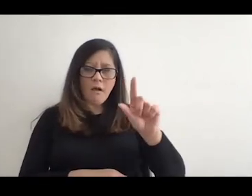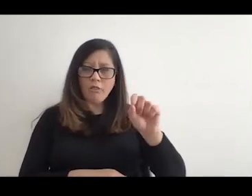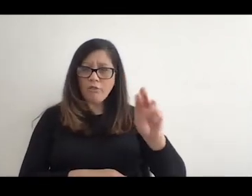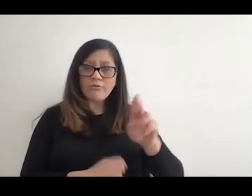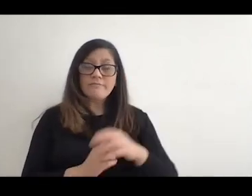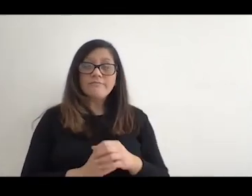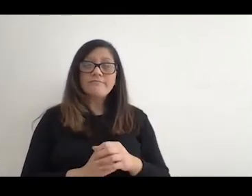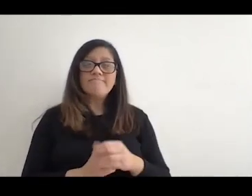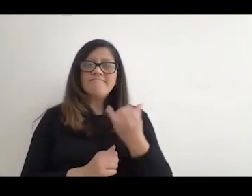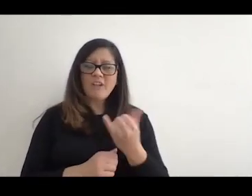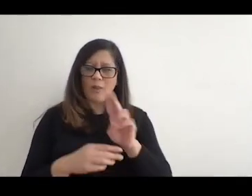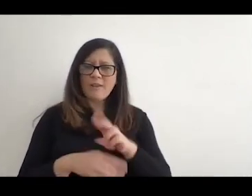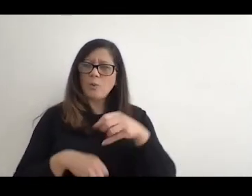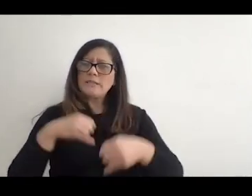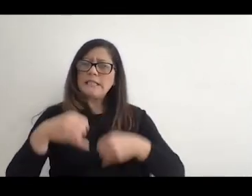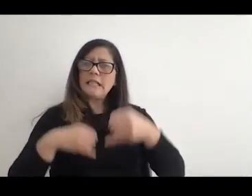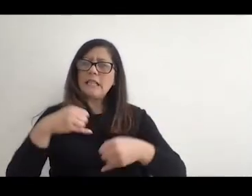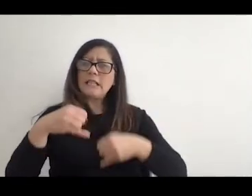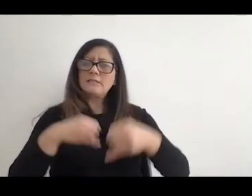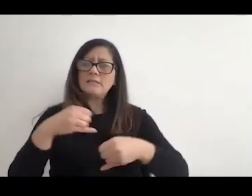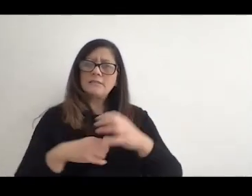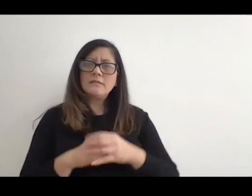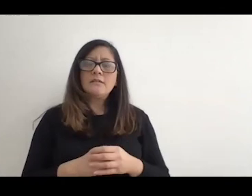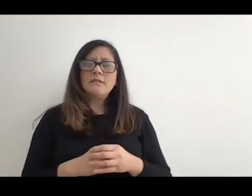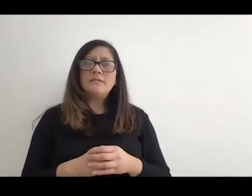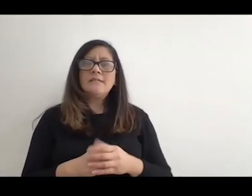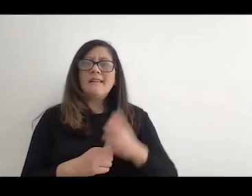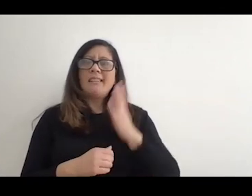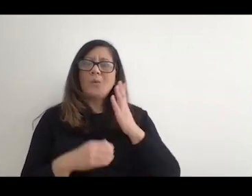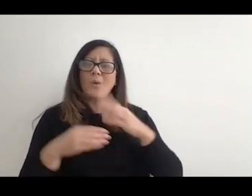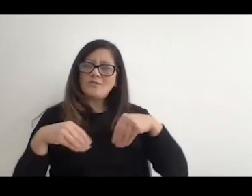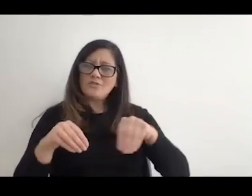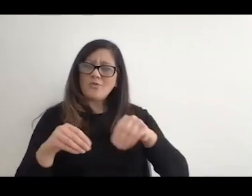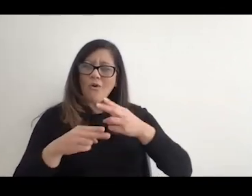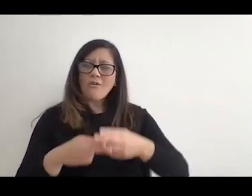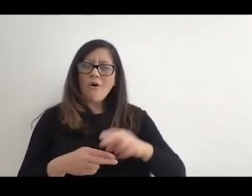In this shot, there was a store called the Little Shoe Store,